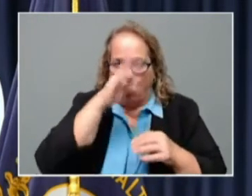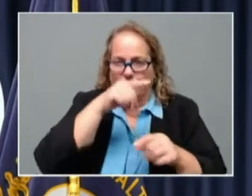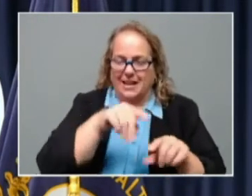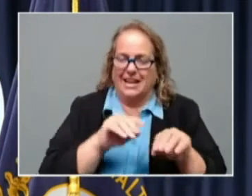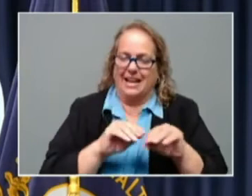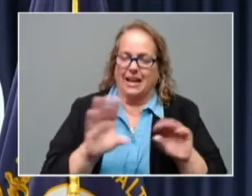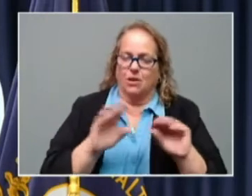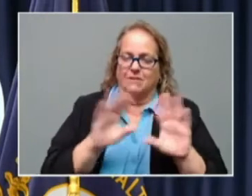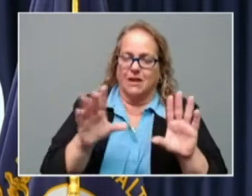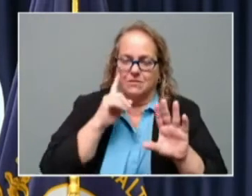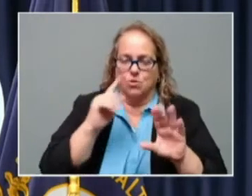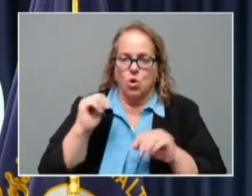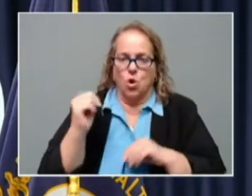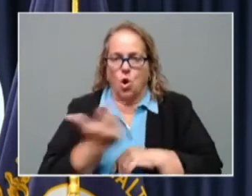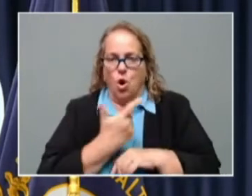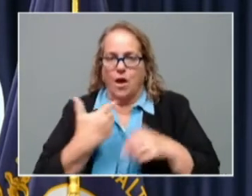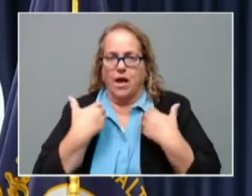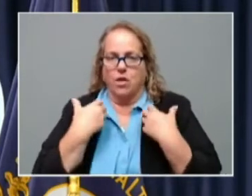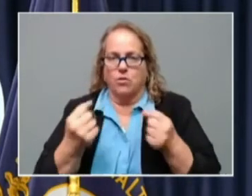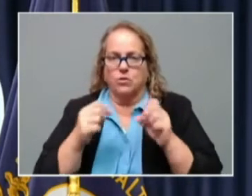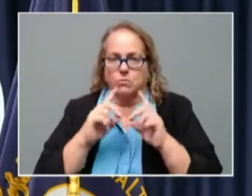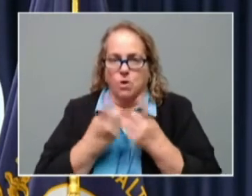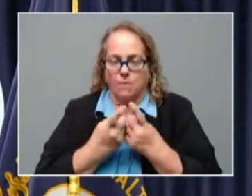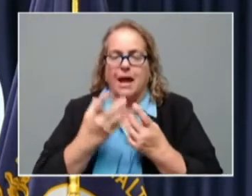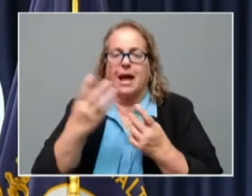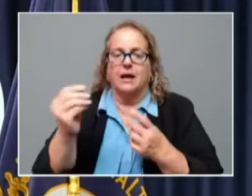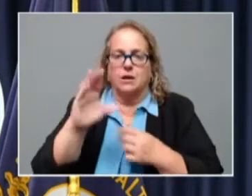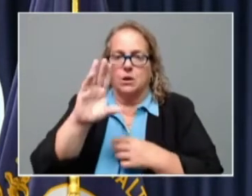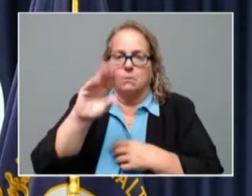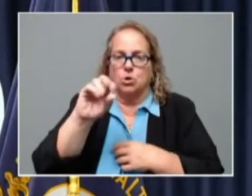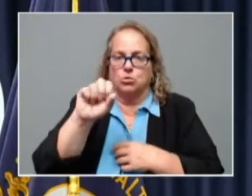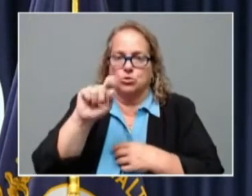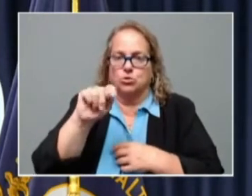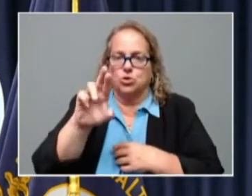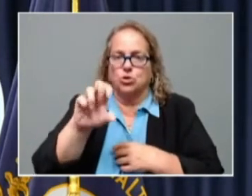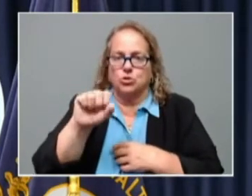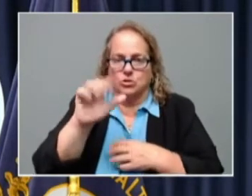them and and these boosters can keep, can can get out there. I know that it